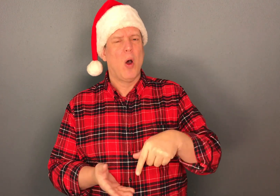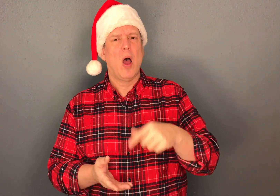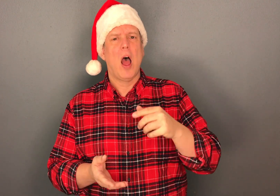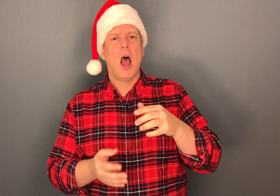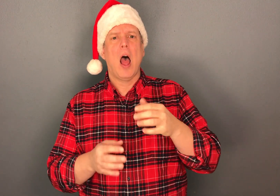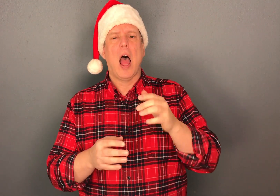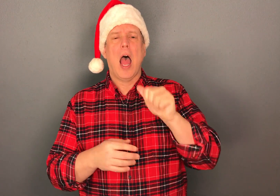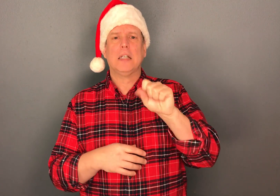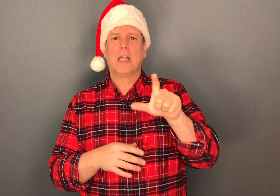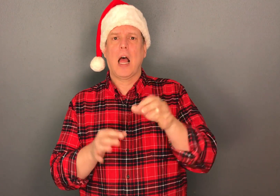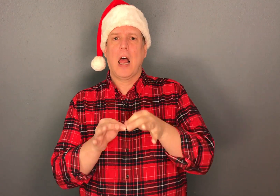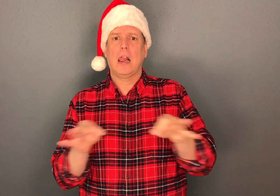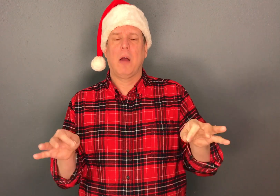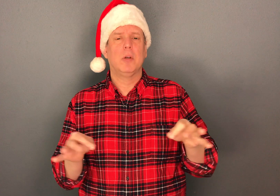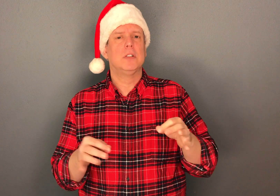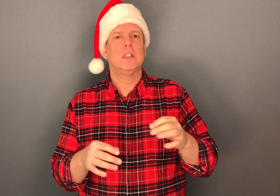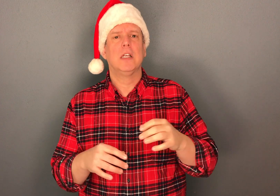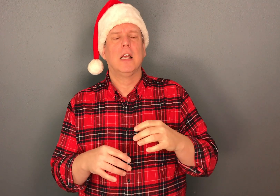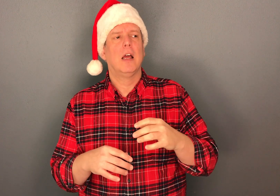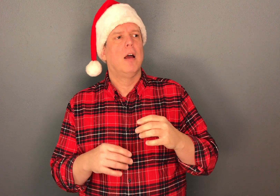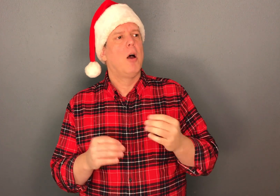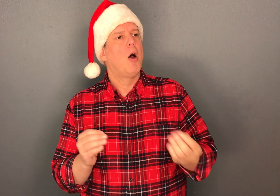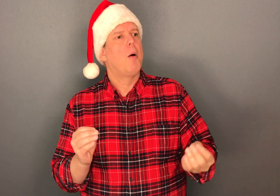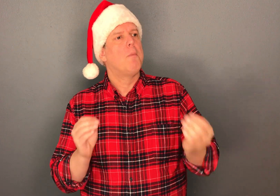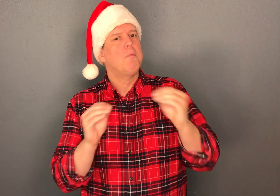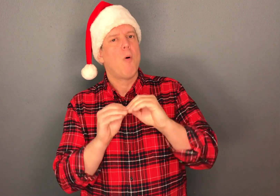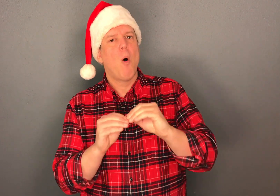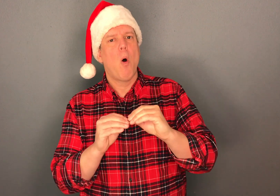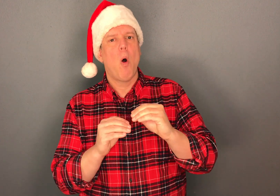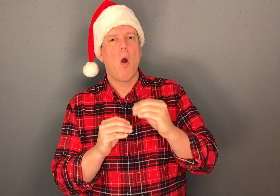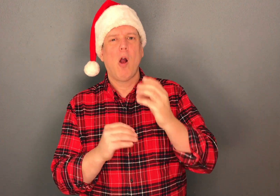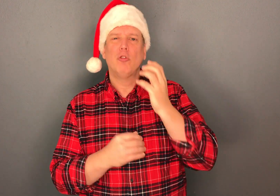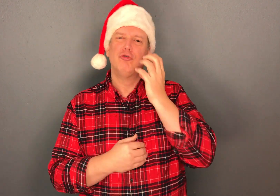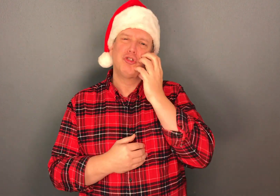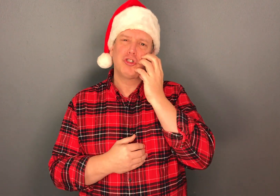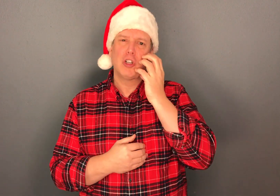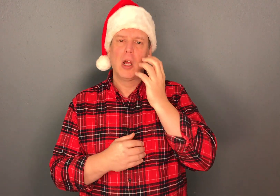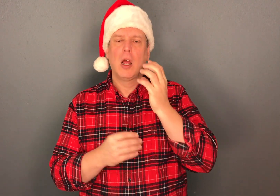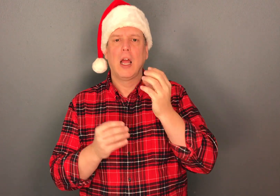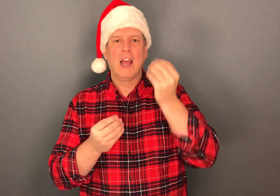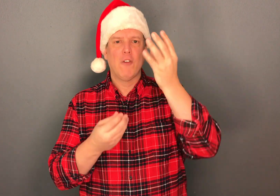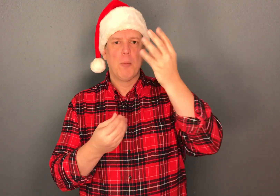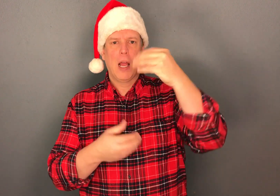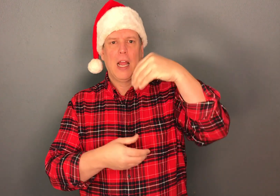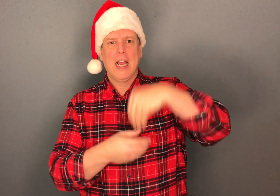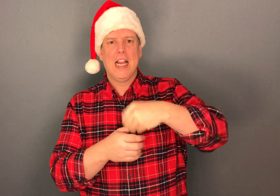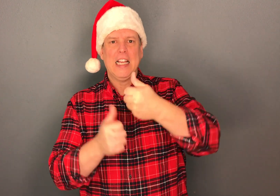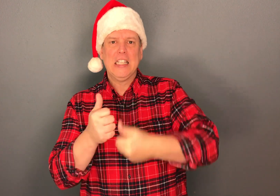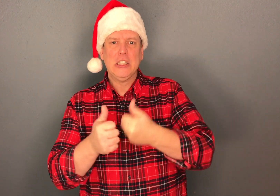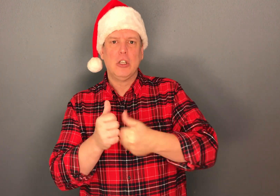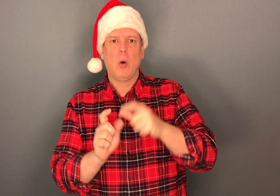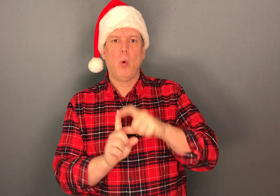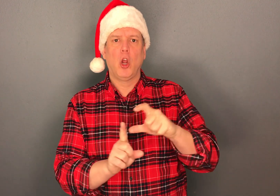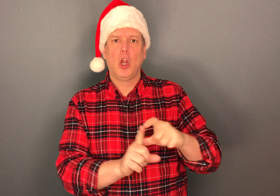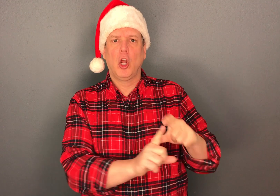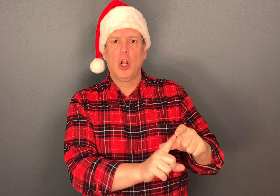includes the thing itself, so in ASL this language has more rich information